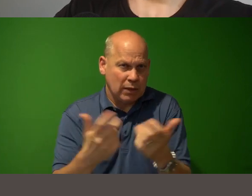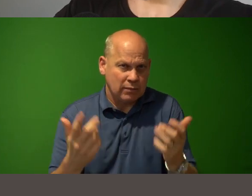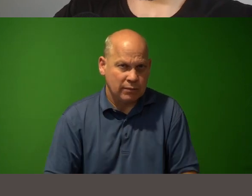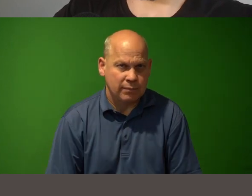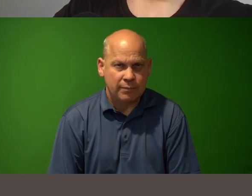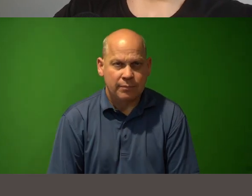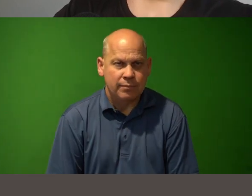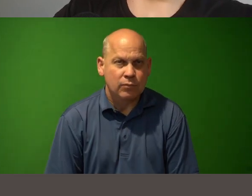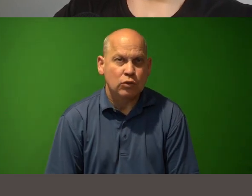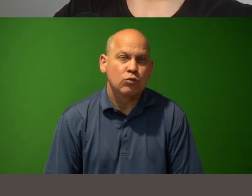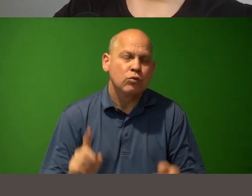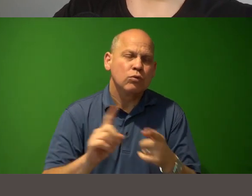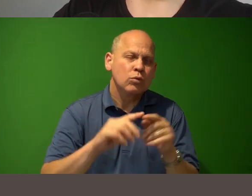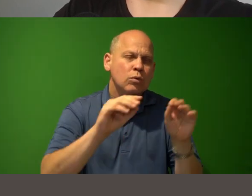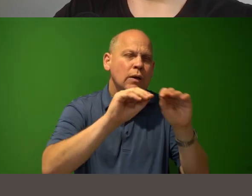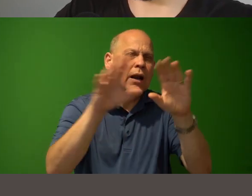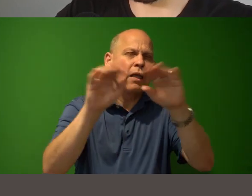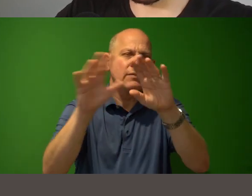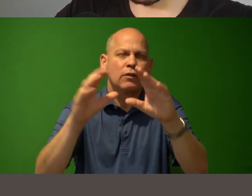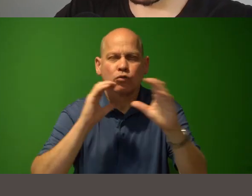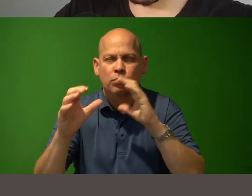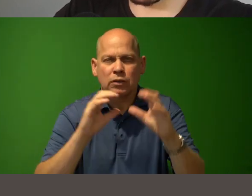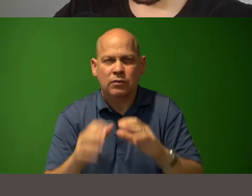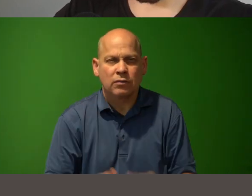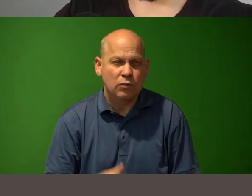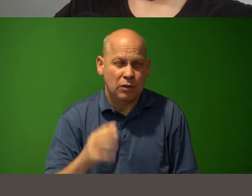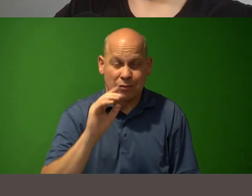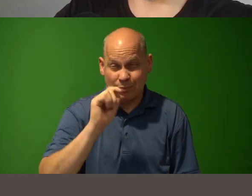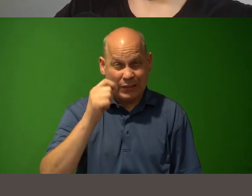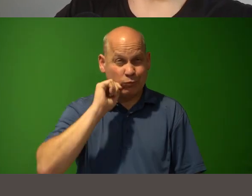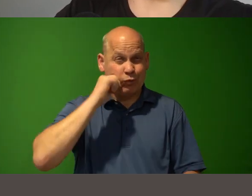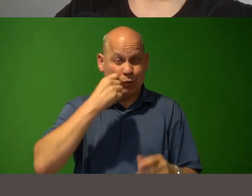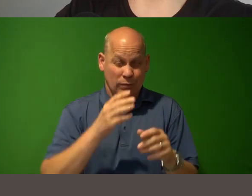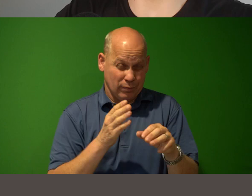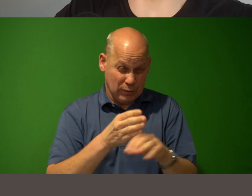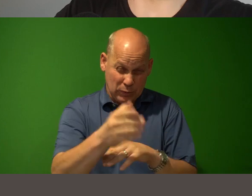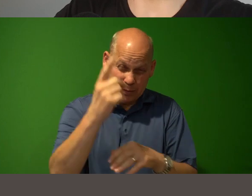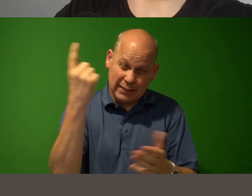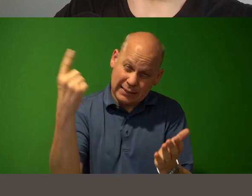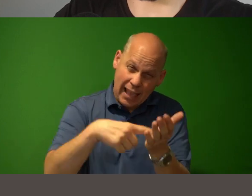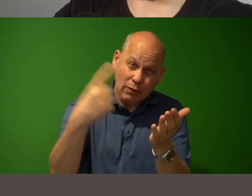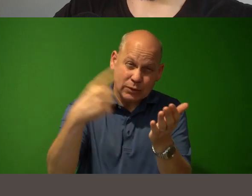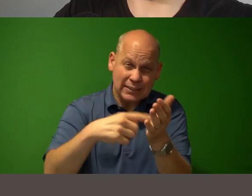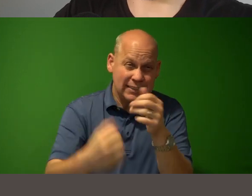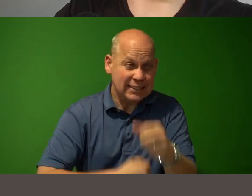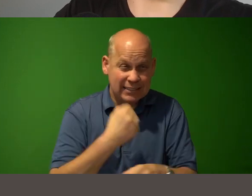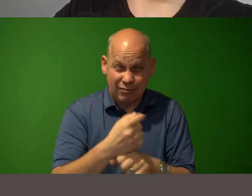and to clarify communication. So it's pretty cool that over thousands of years, there's all these great examples of